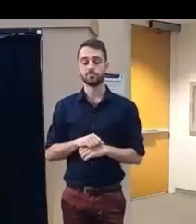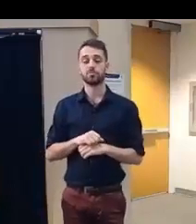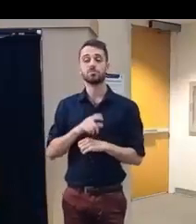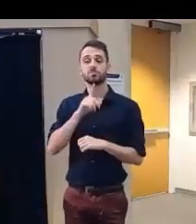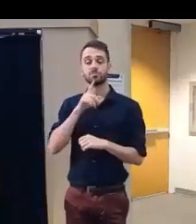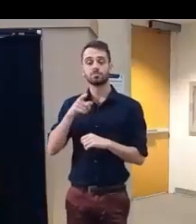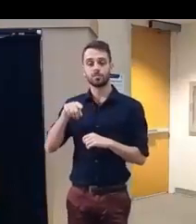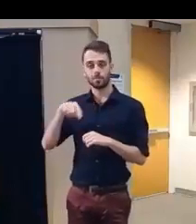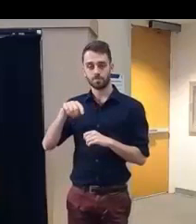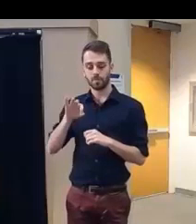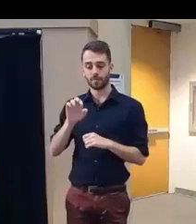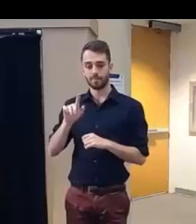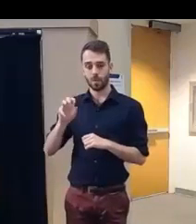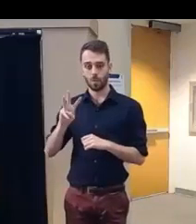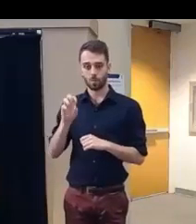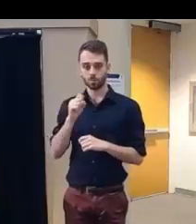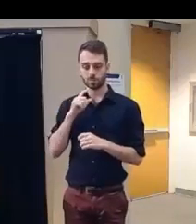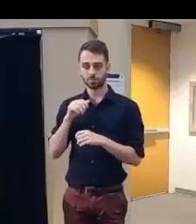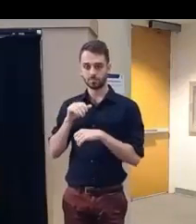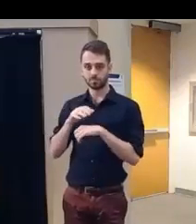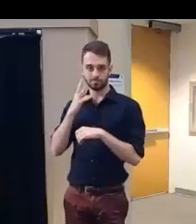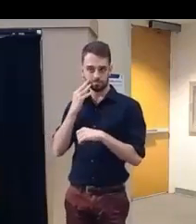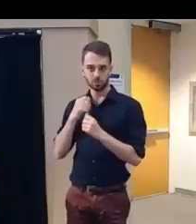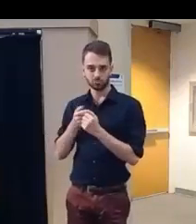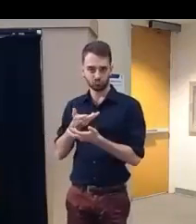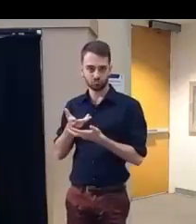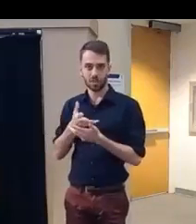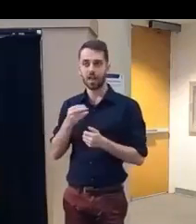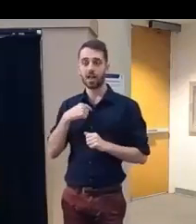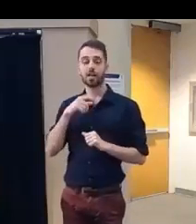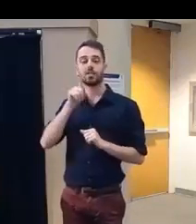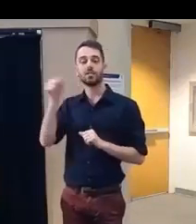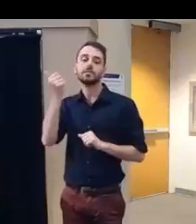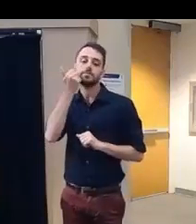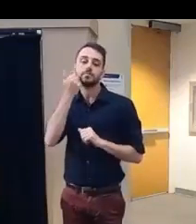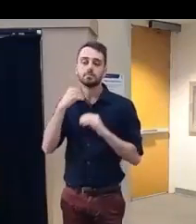our Psychotherapy seminar and then I also do some teaching over in dentistry um with Peds Dentistry